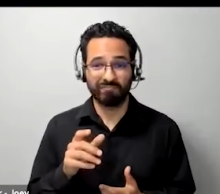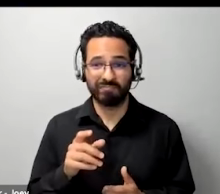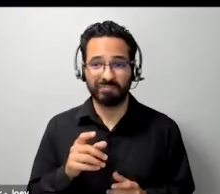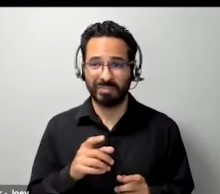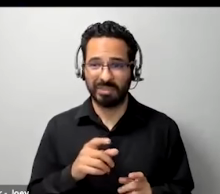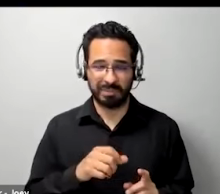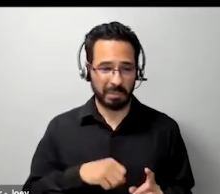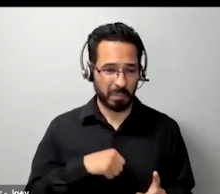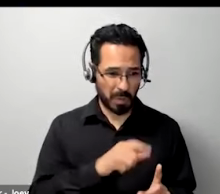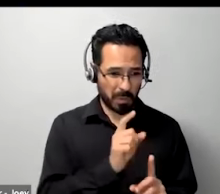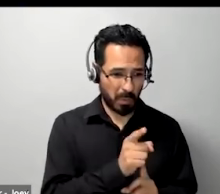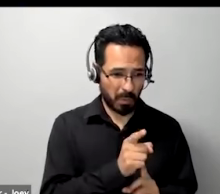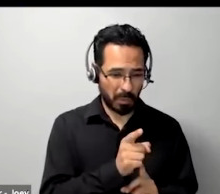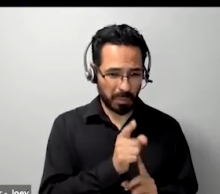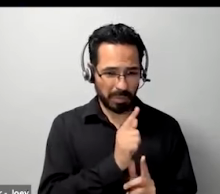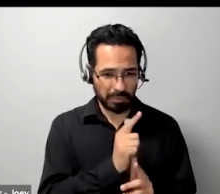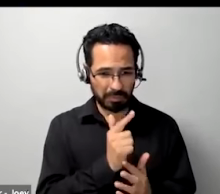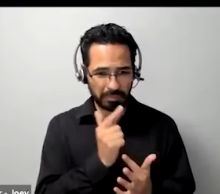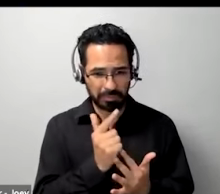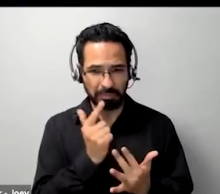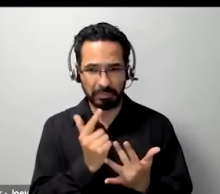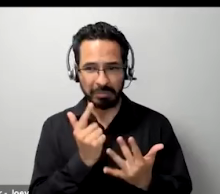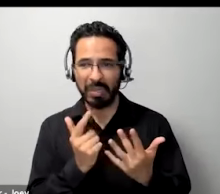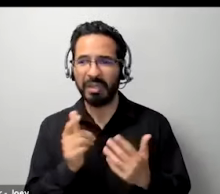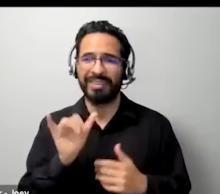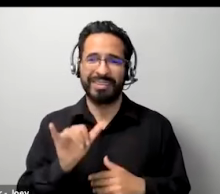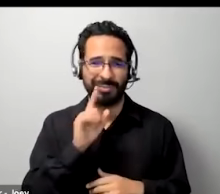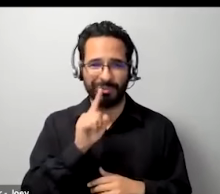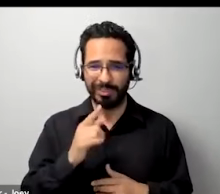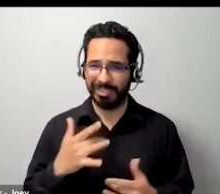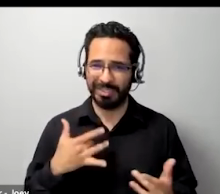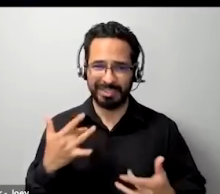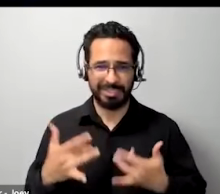to proud moment, and that's kind of exciting in and of itself.